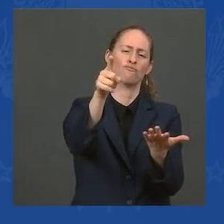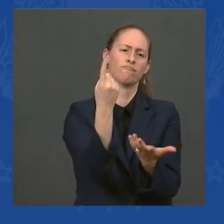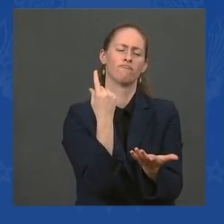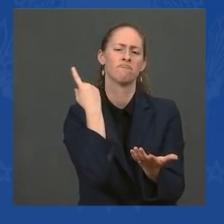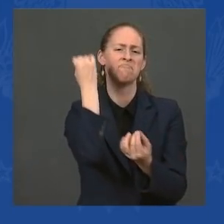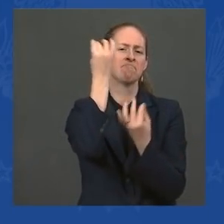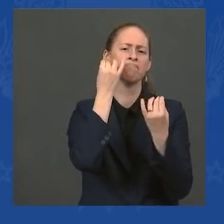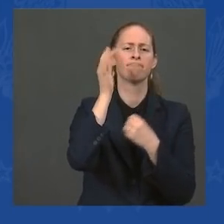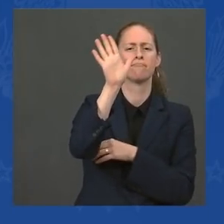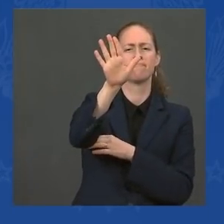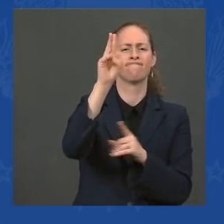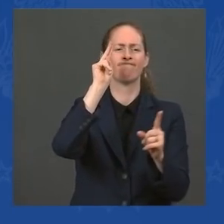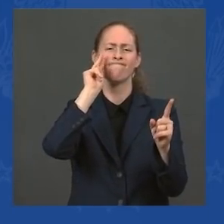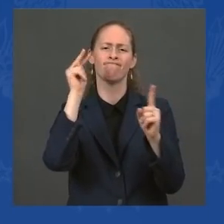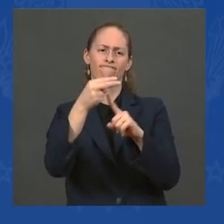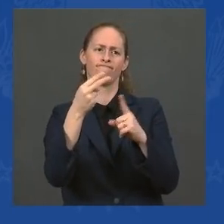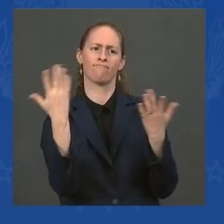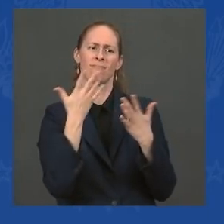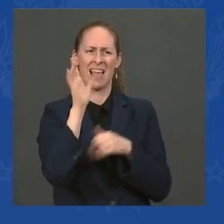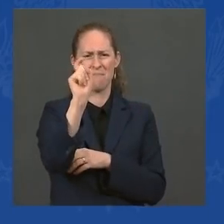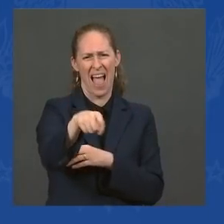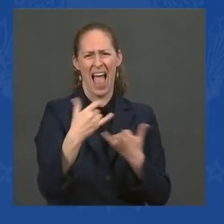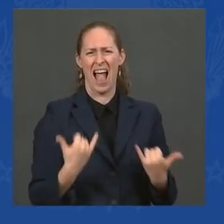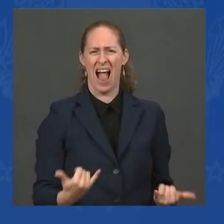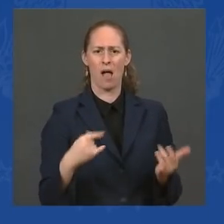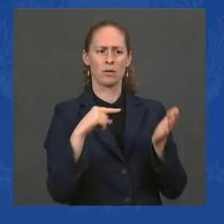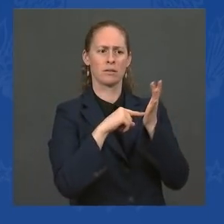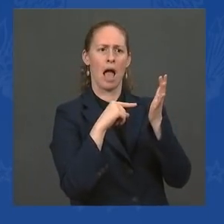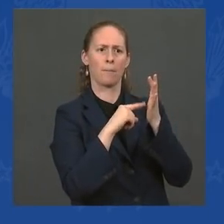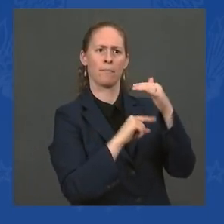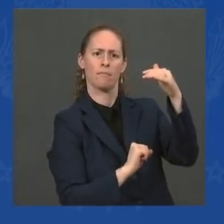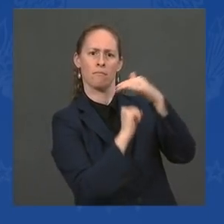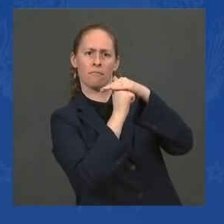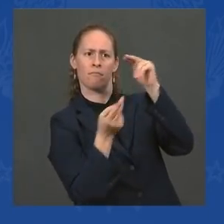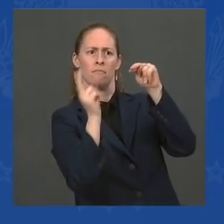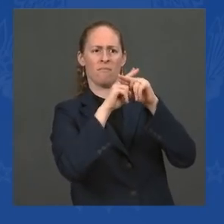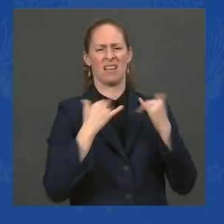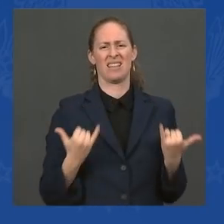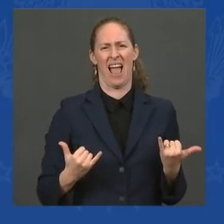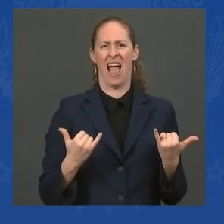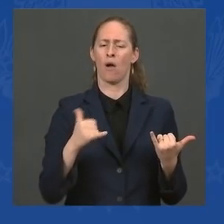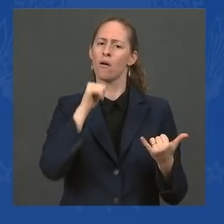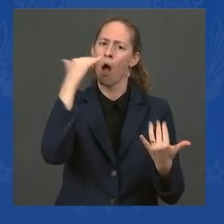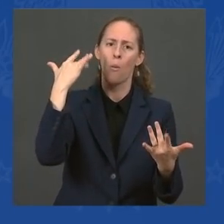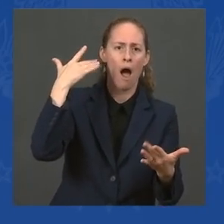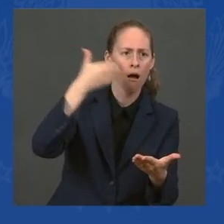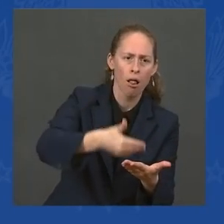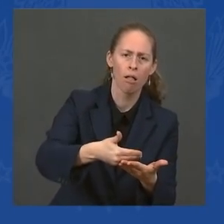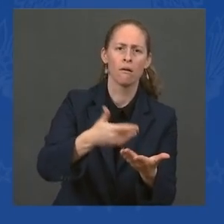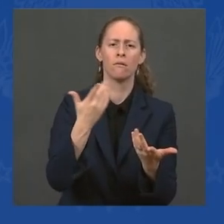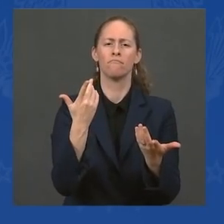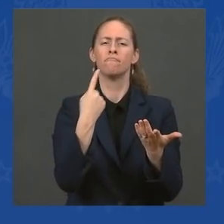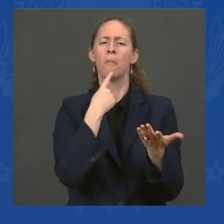do we need to raise the debt limit immediately, before October 18th? Mr. Dimon: Mr. President, thank you. You can call me Jamie. That's fine.